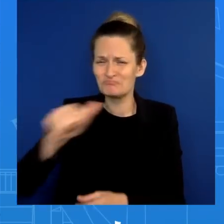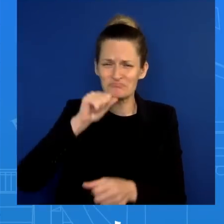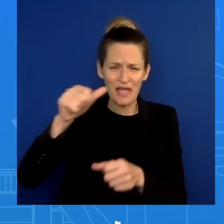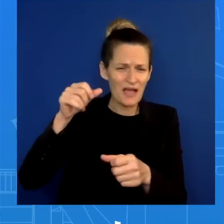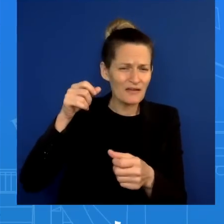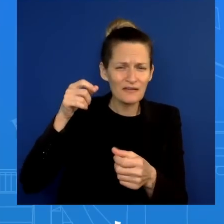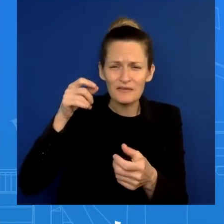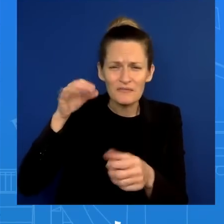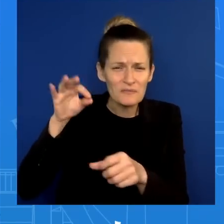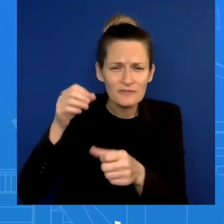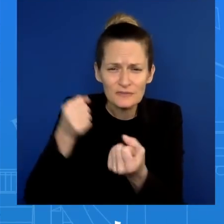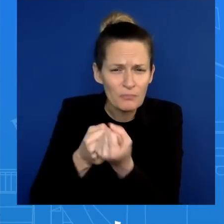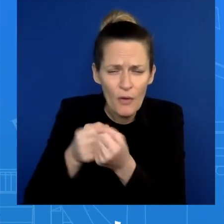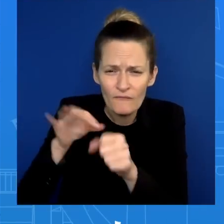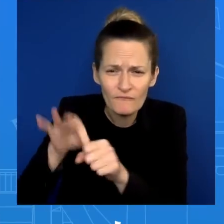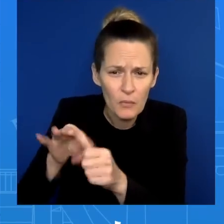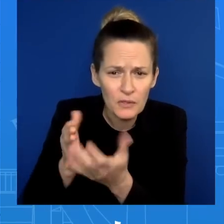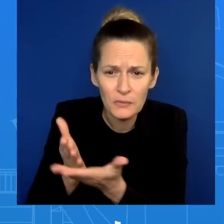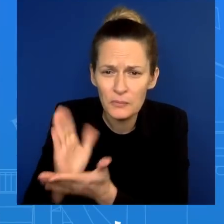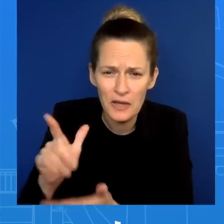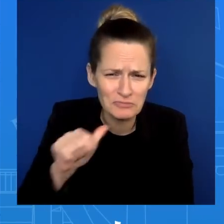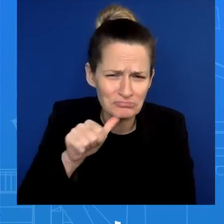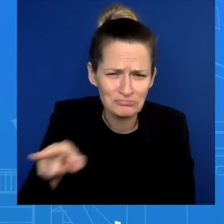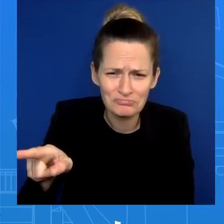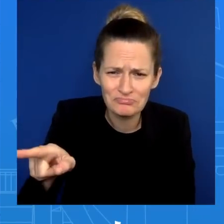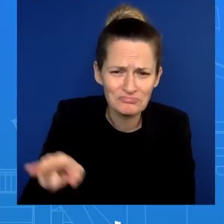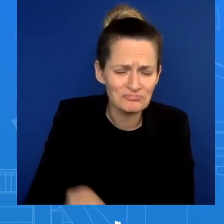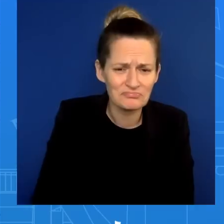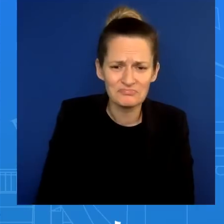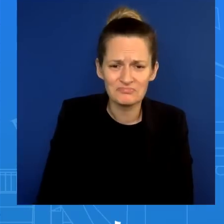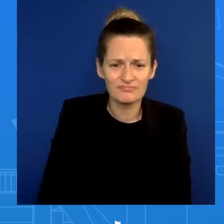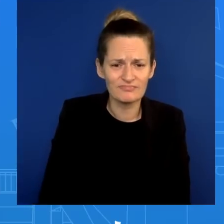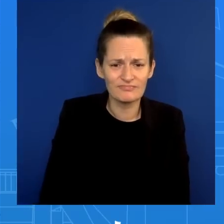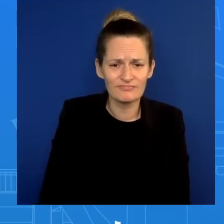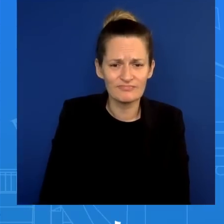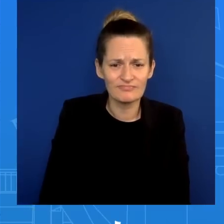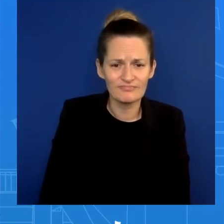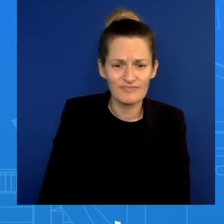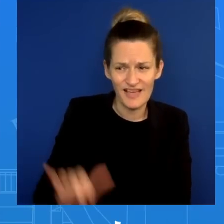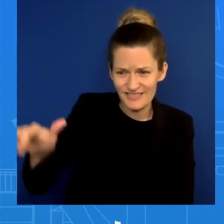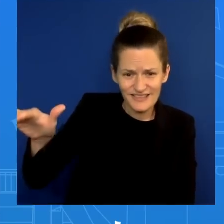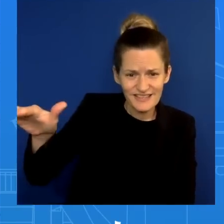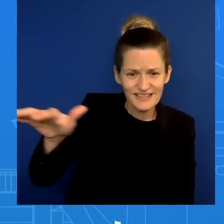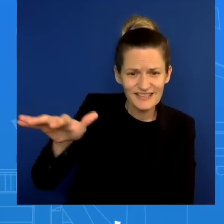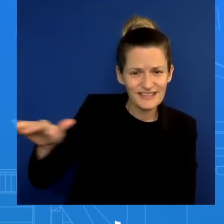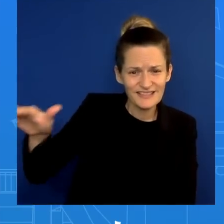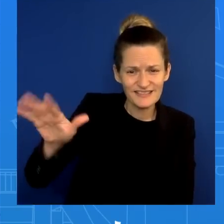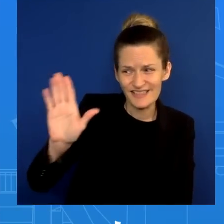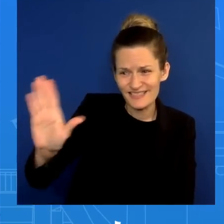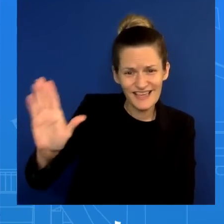They have a plan that wants to put Medicare and Social Security on the chopping blocks. So that is what we're going to focus on.